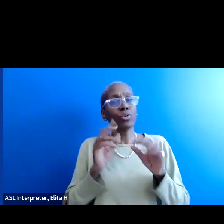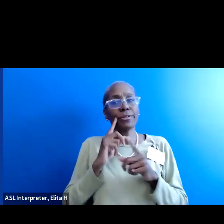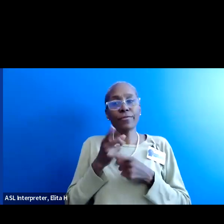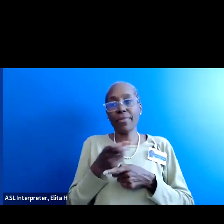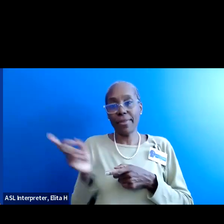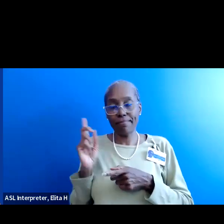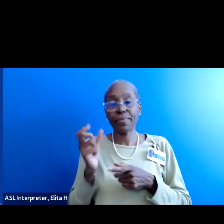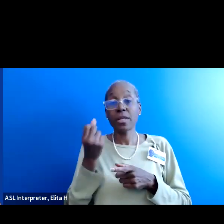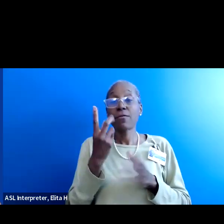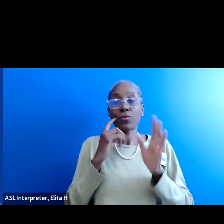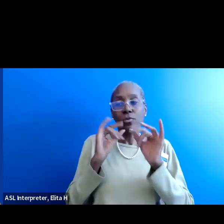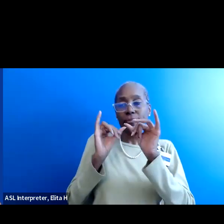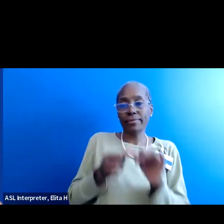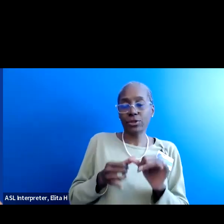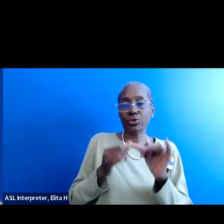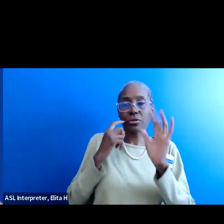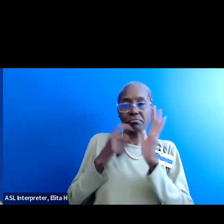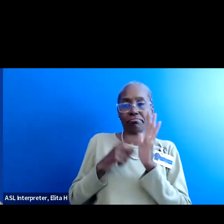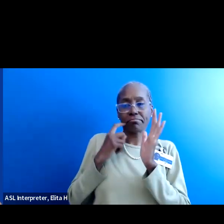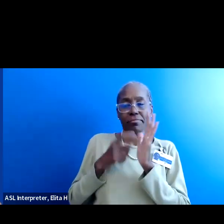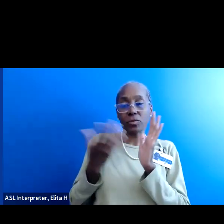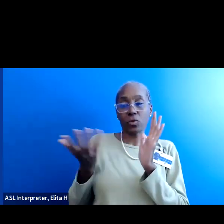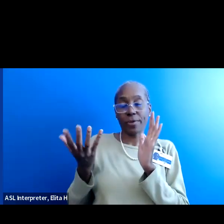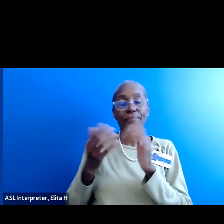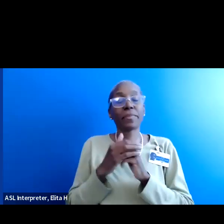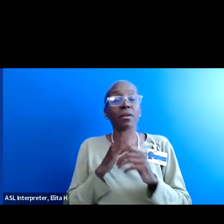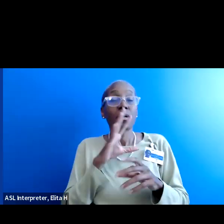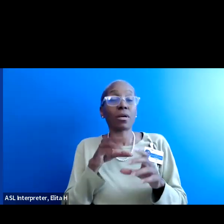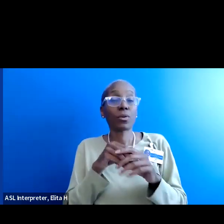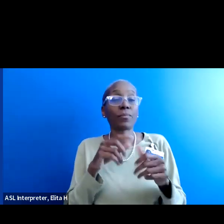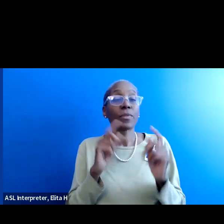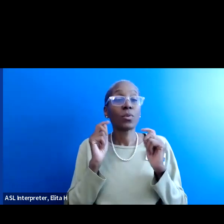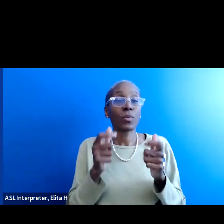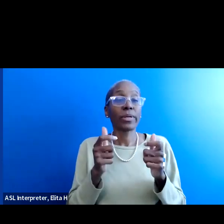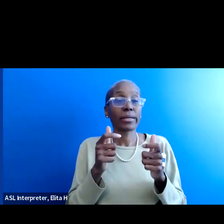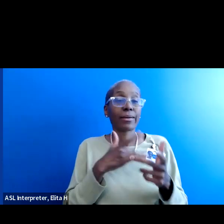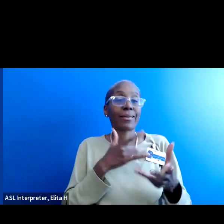A few indicators of quality care include quick and kind responses to